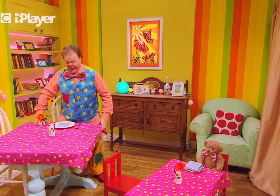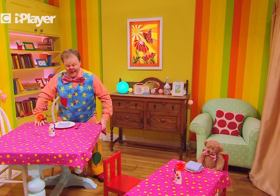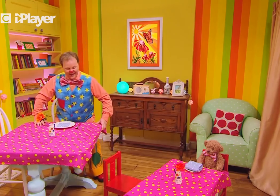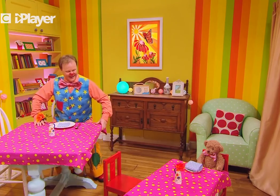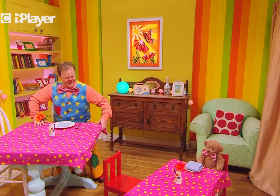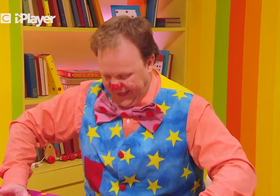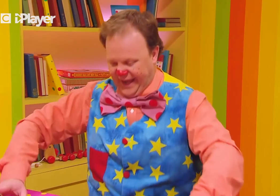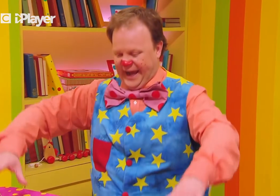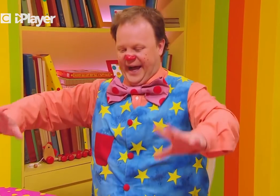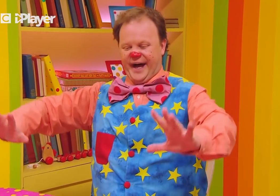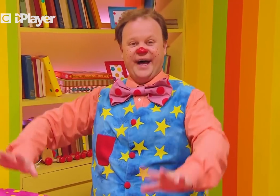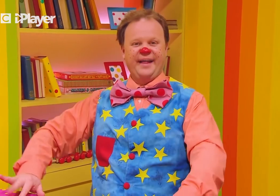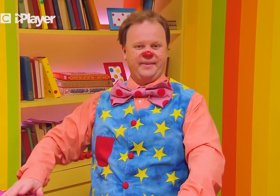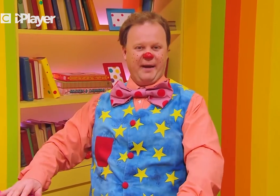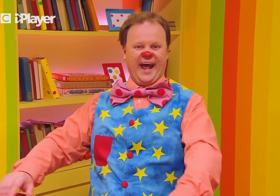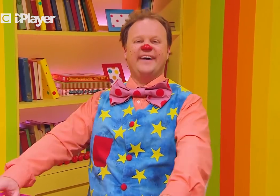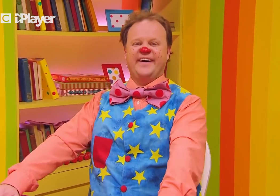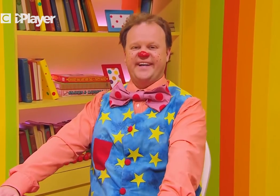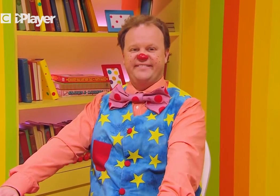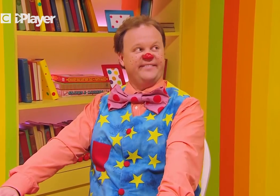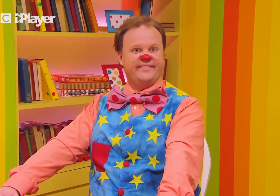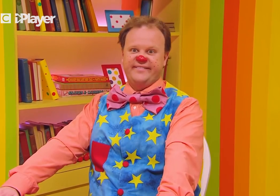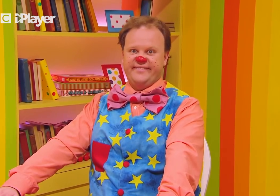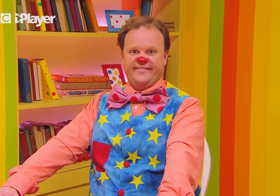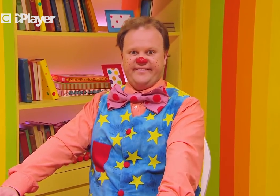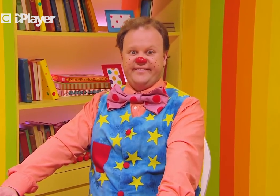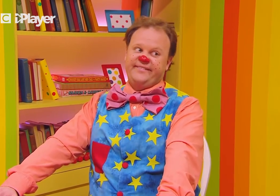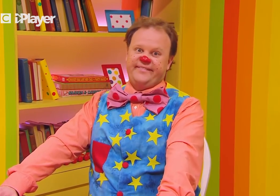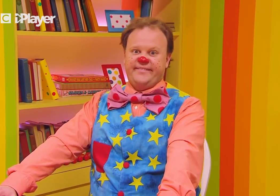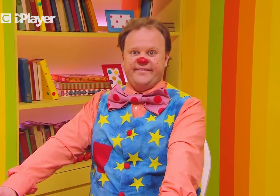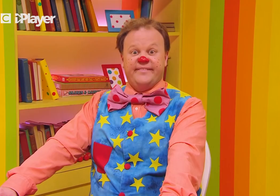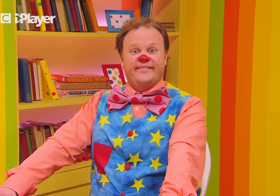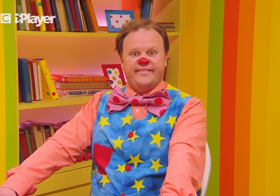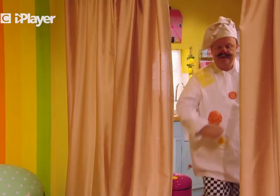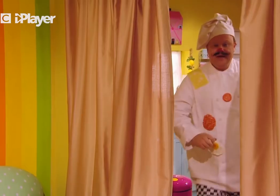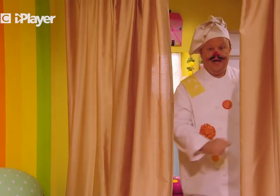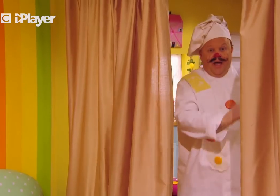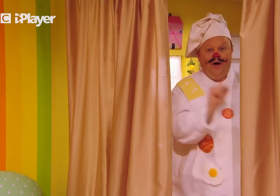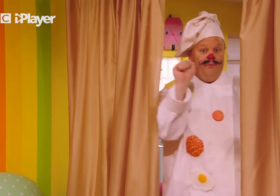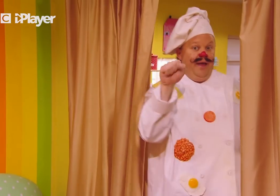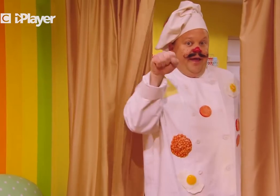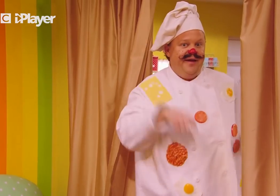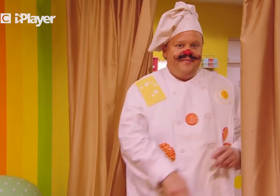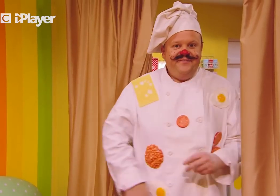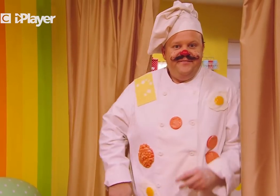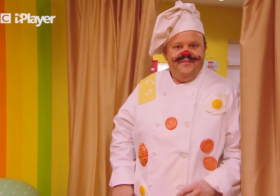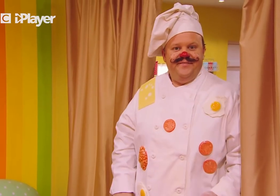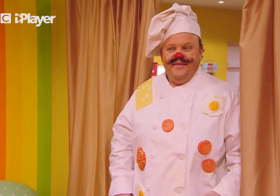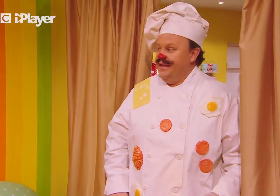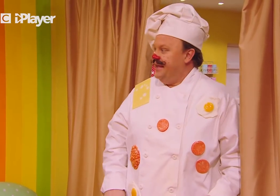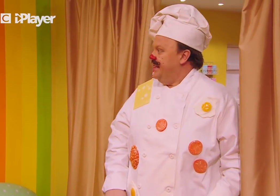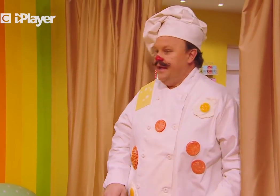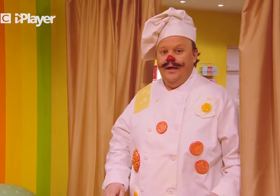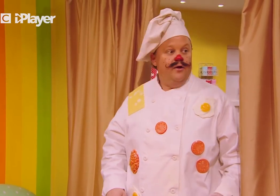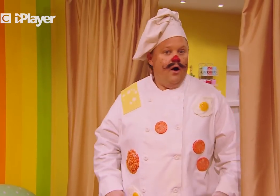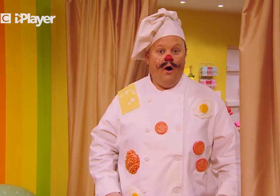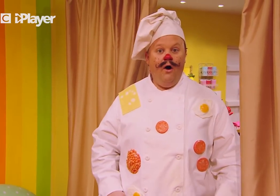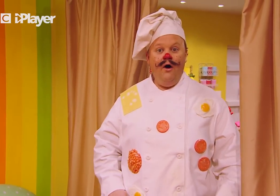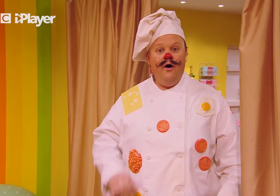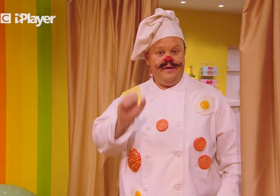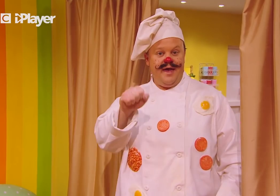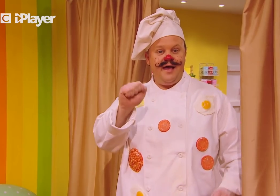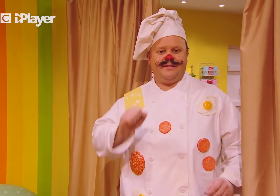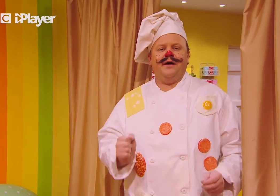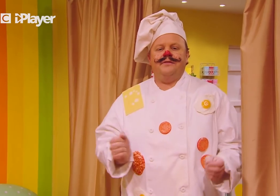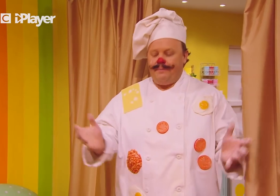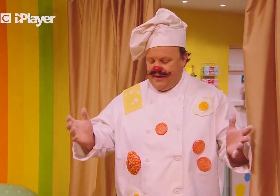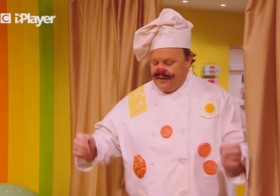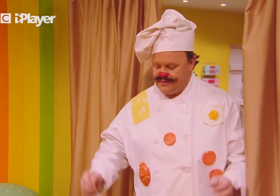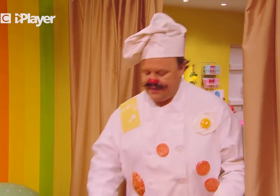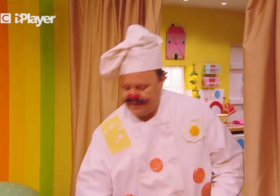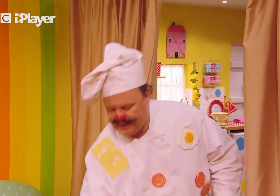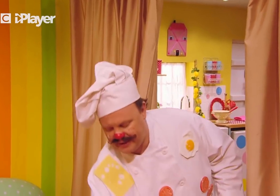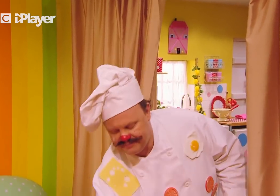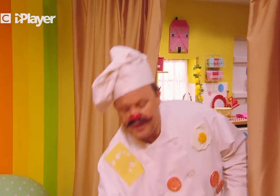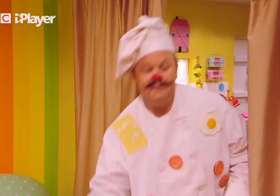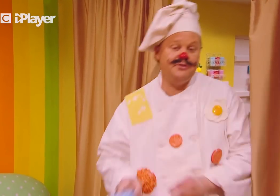oh that's better chef tumble chef tumble away you've forgotten the napkin oh yes napkins unless